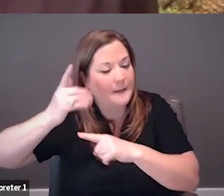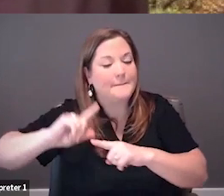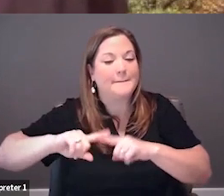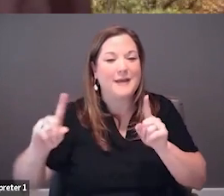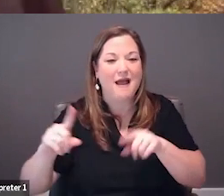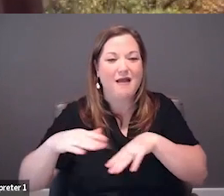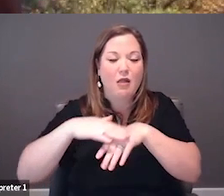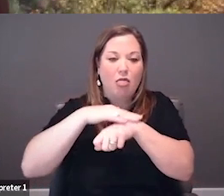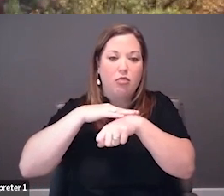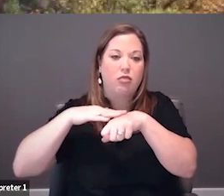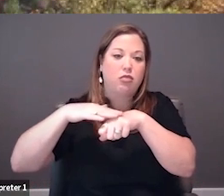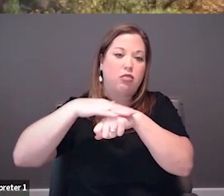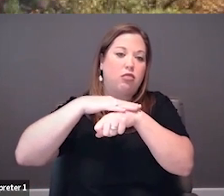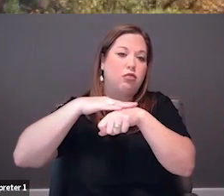The nature of that awareness